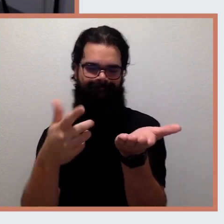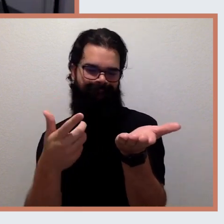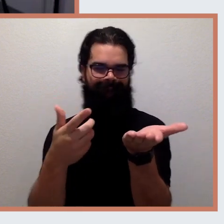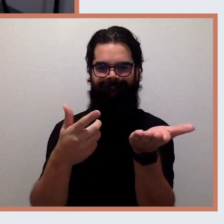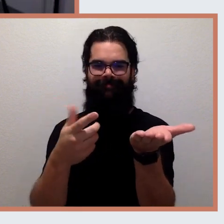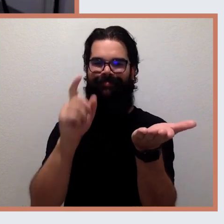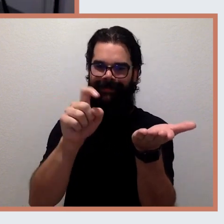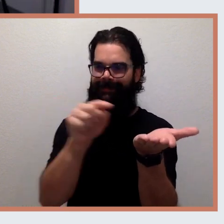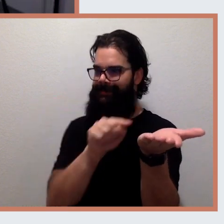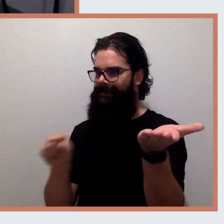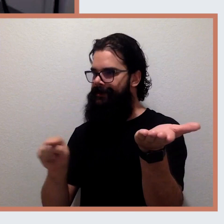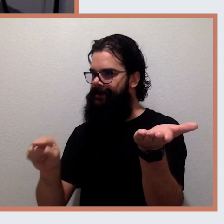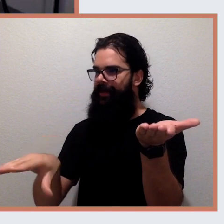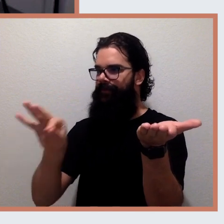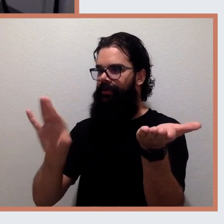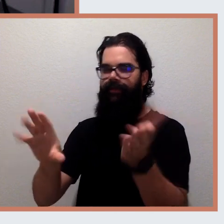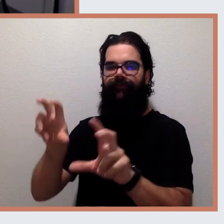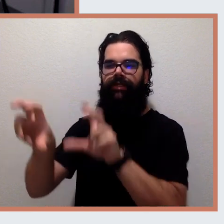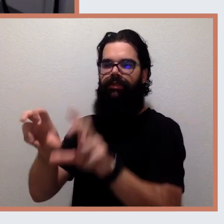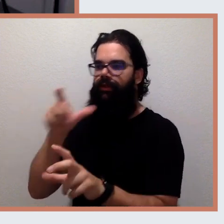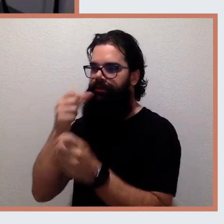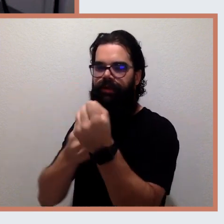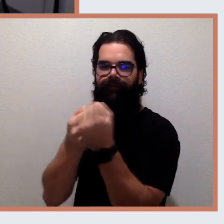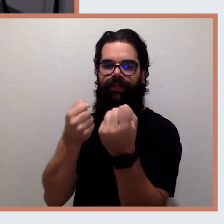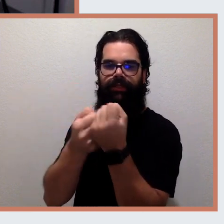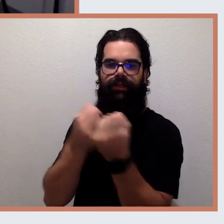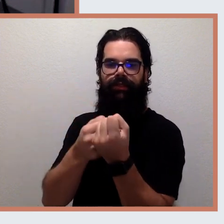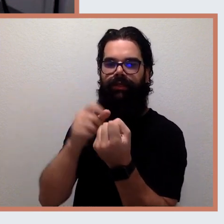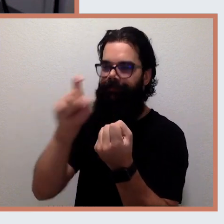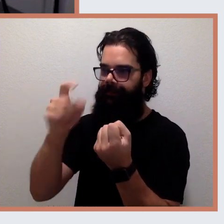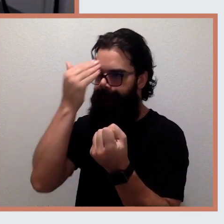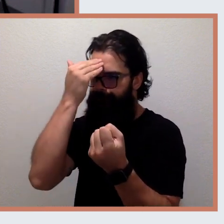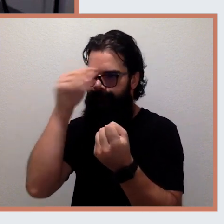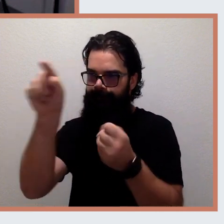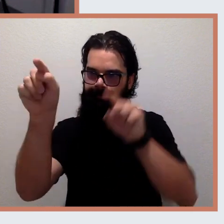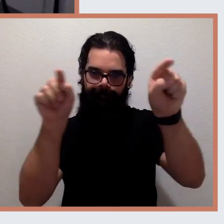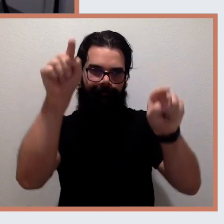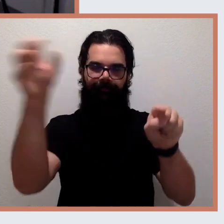and if you want to get a film out there that's going to give a return to your investors,